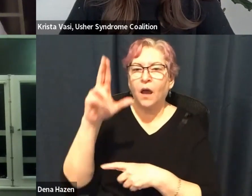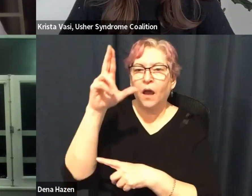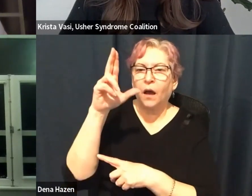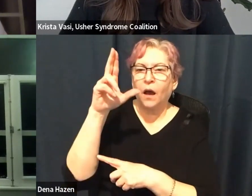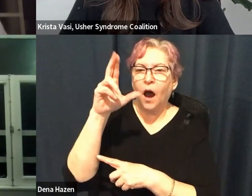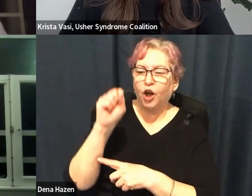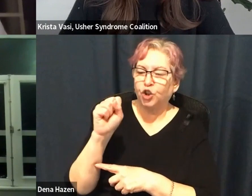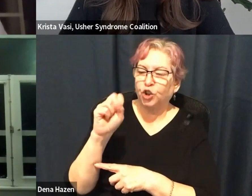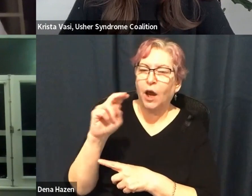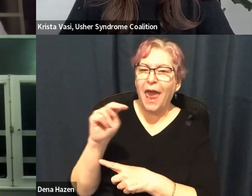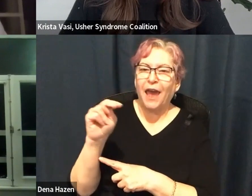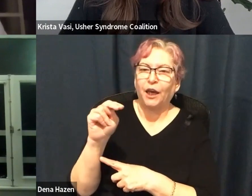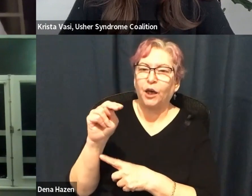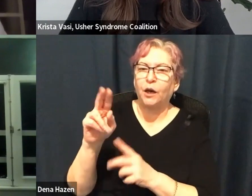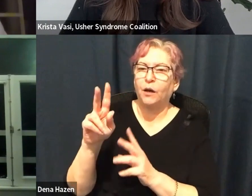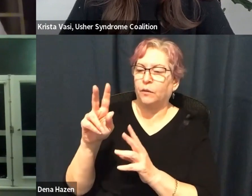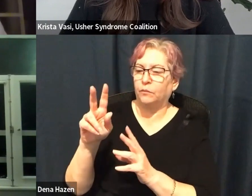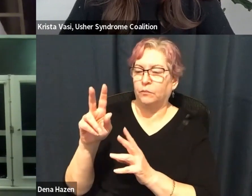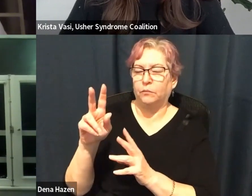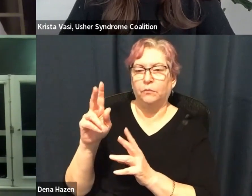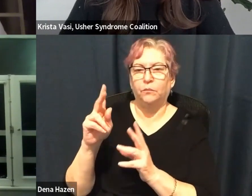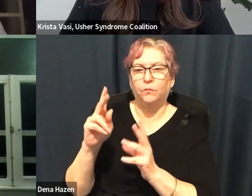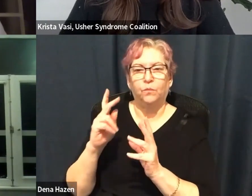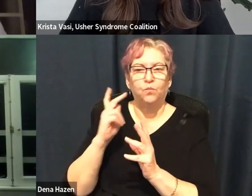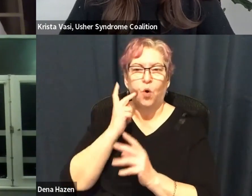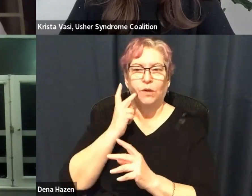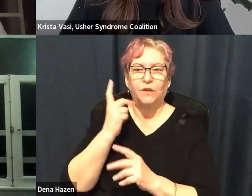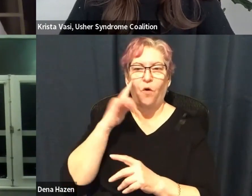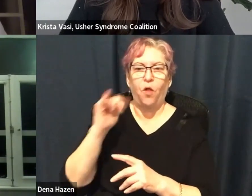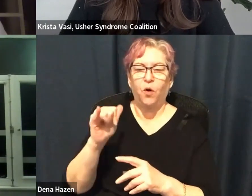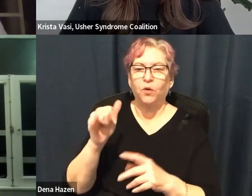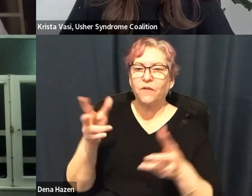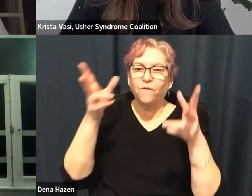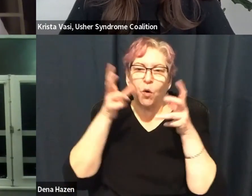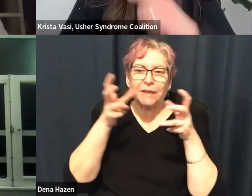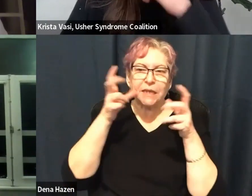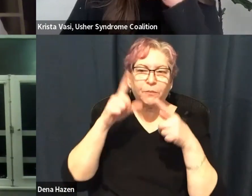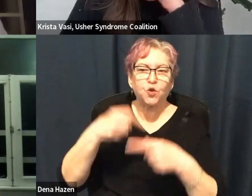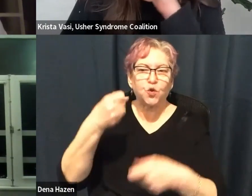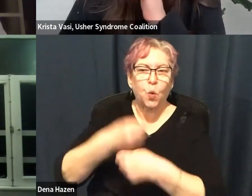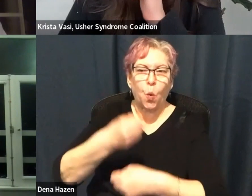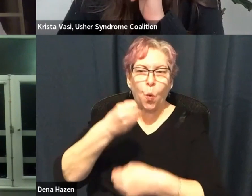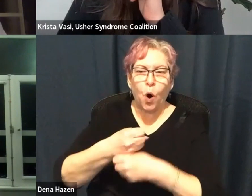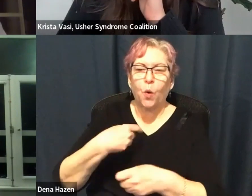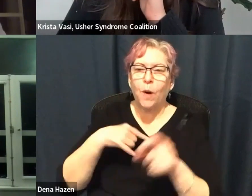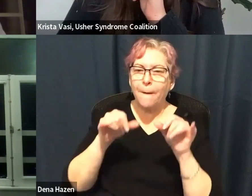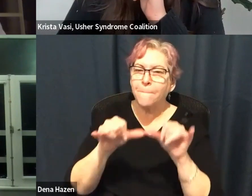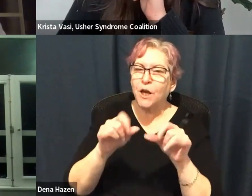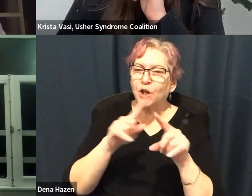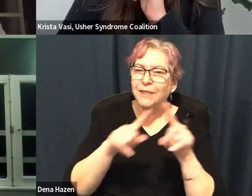that is needed for the photoreceptors to work. So we're measuring different parameters